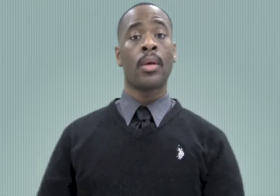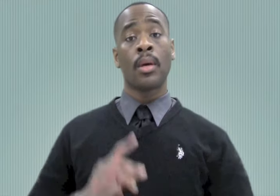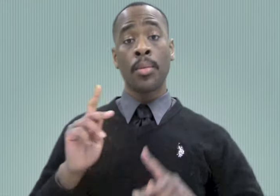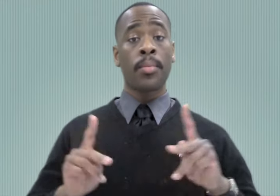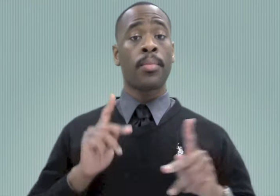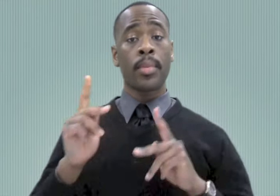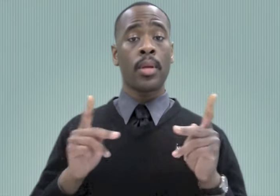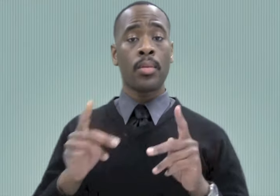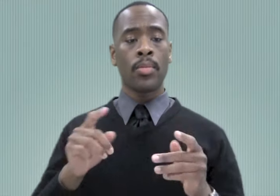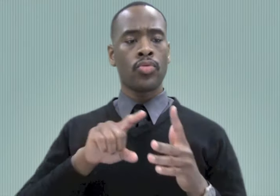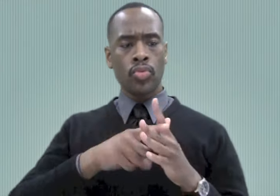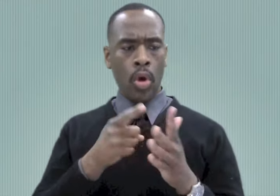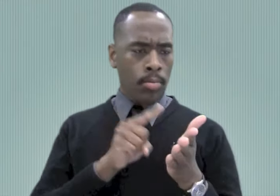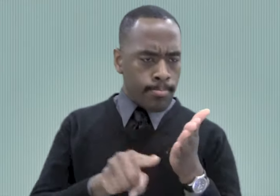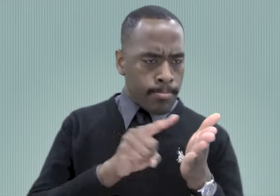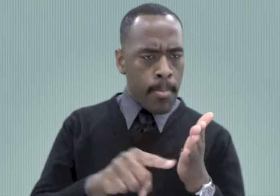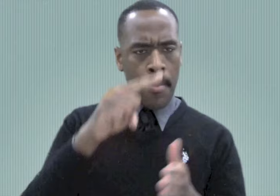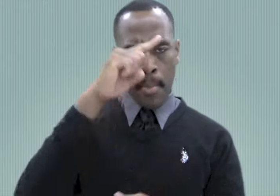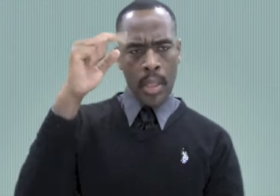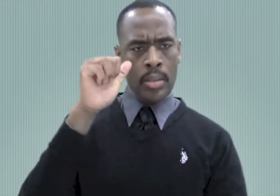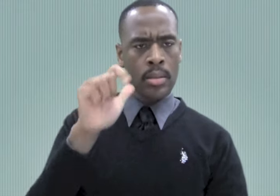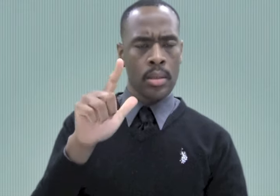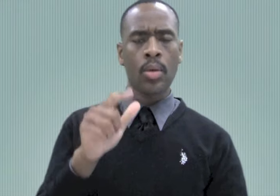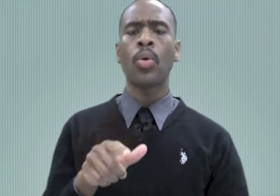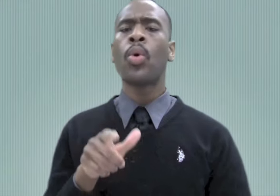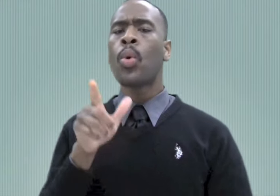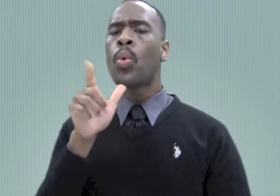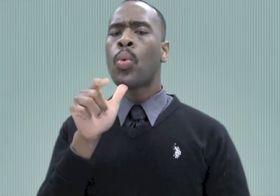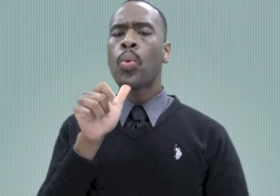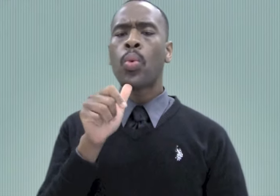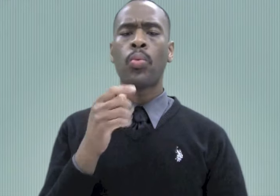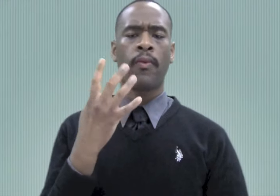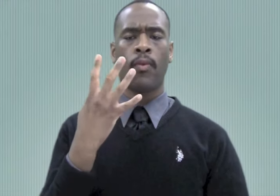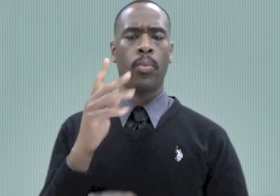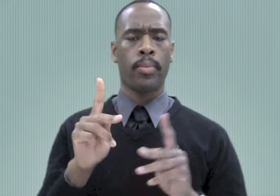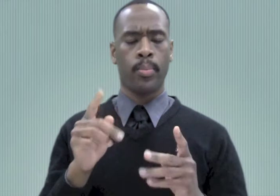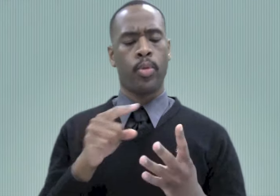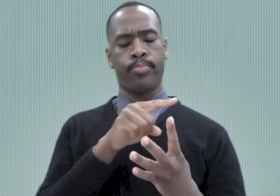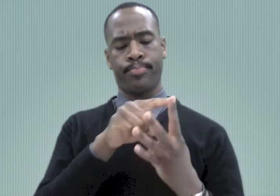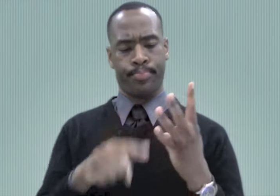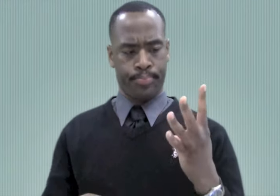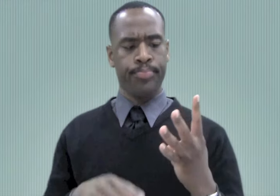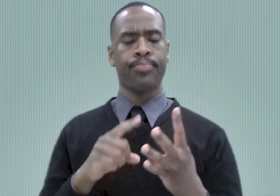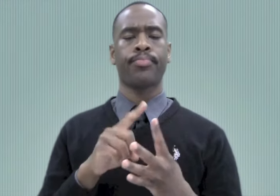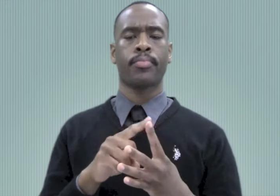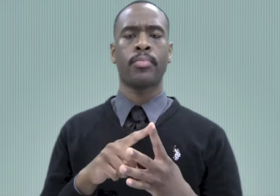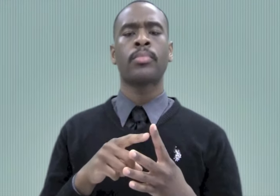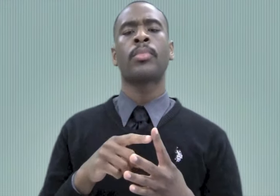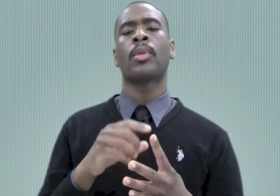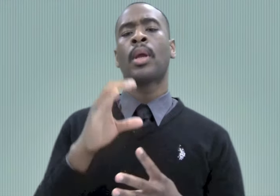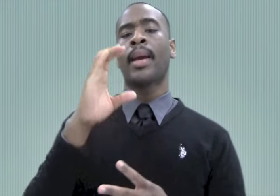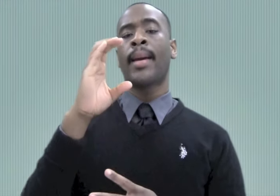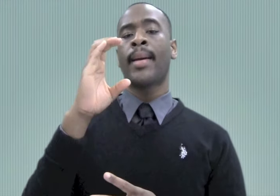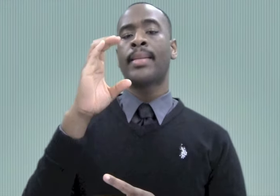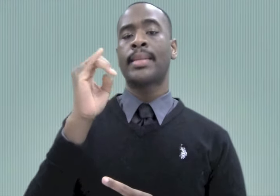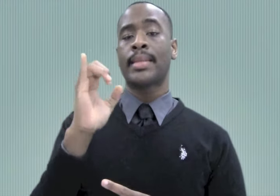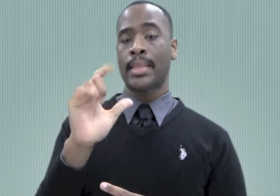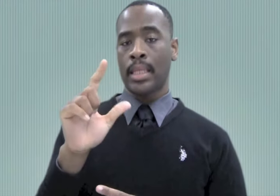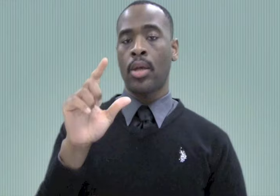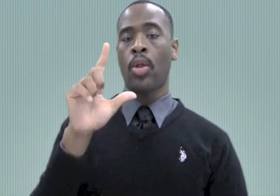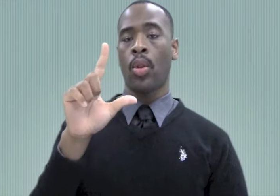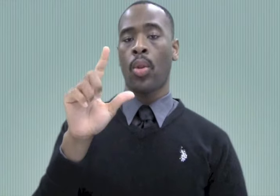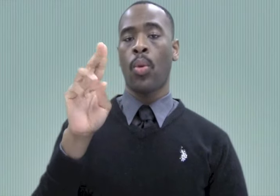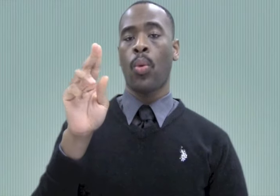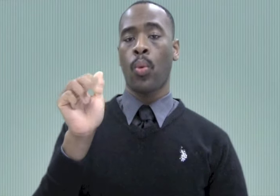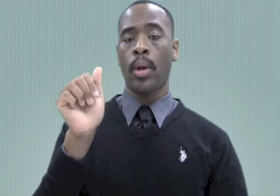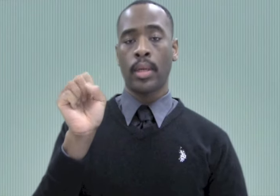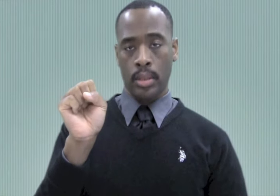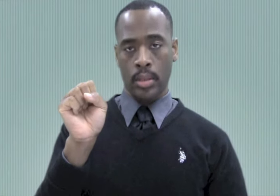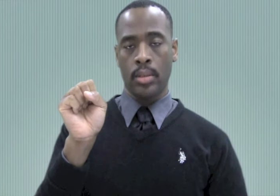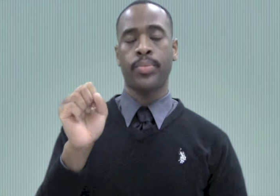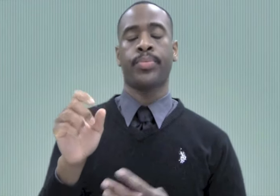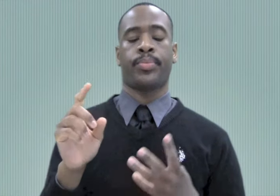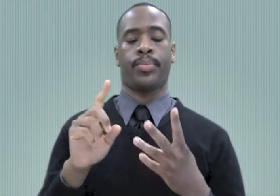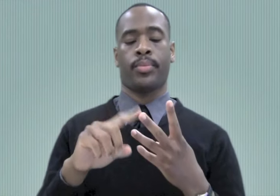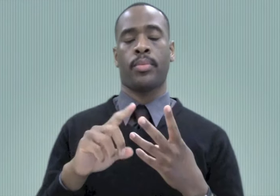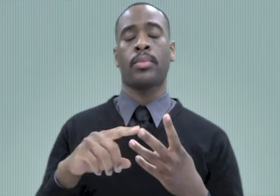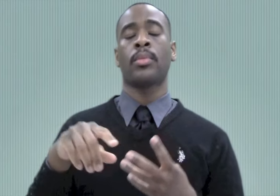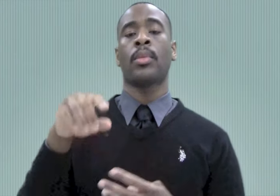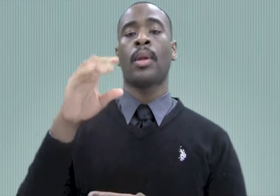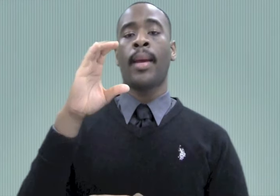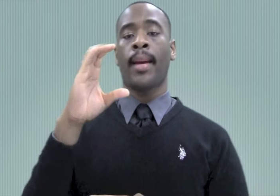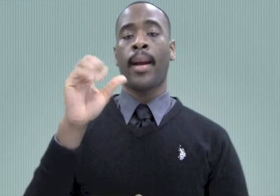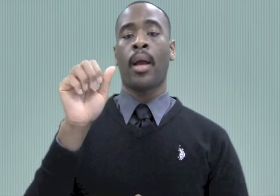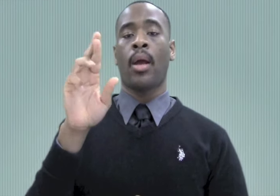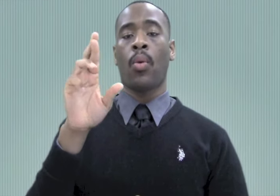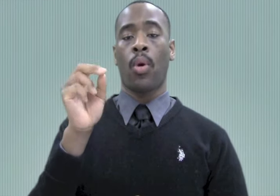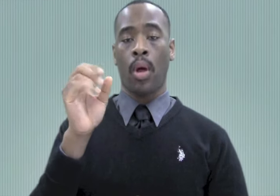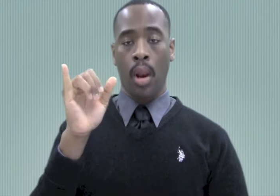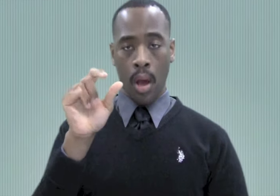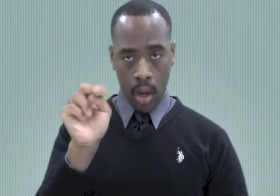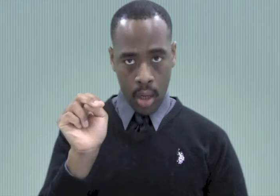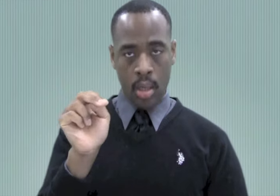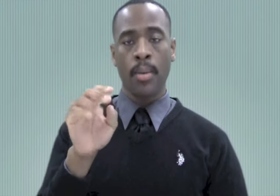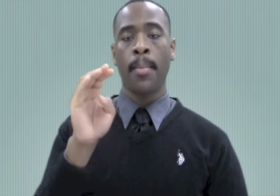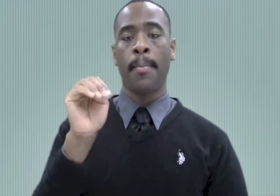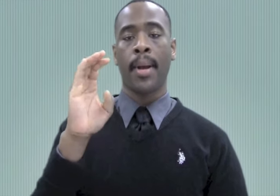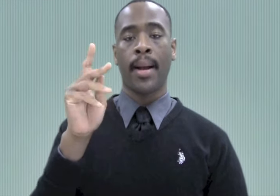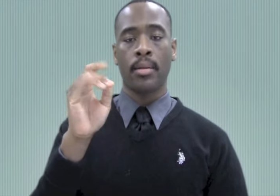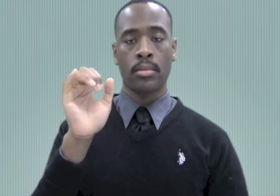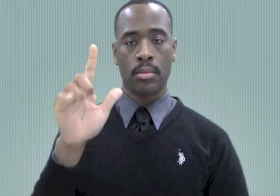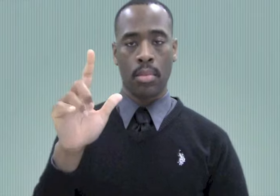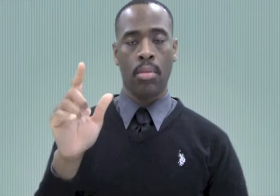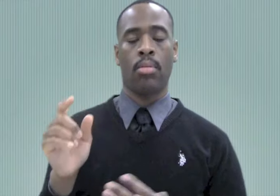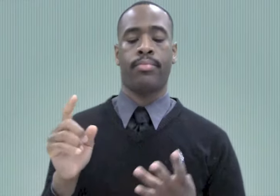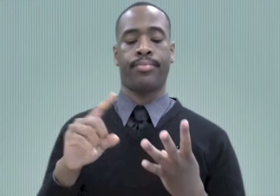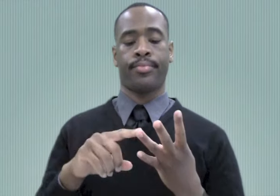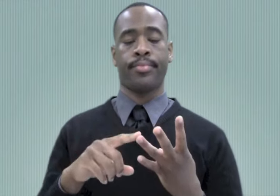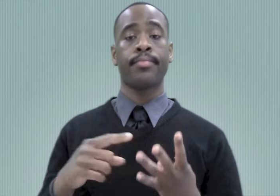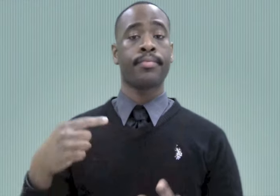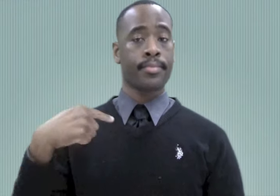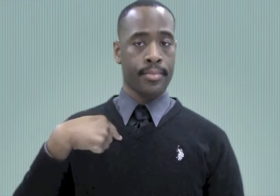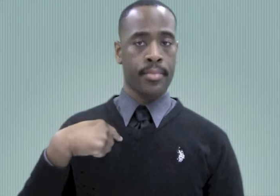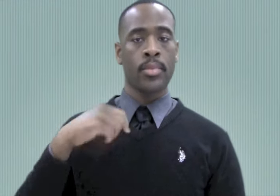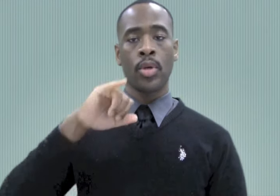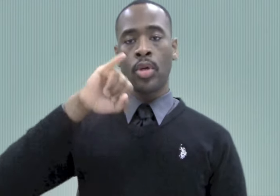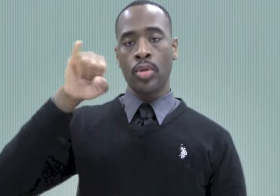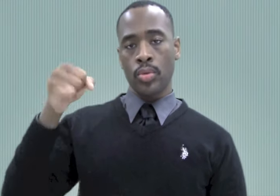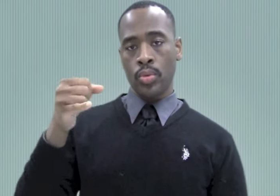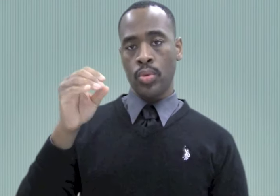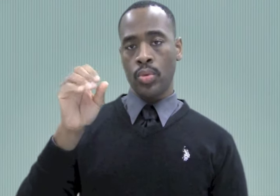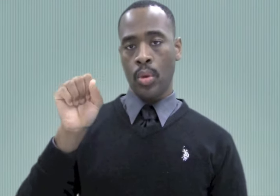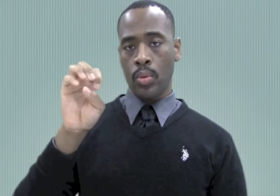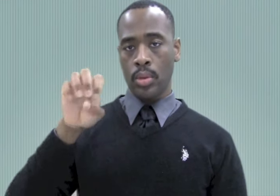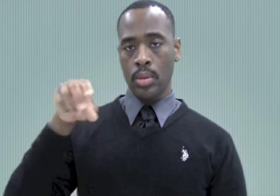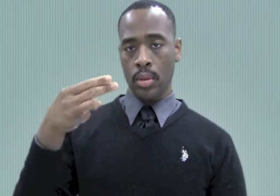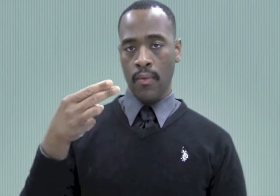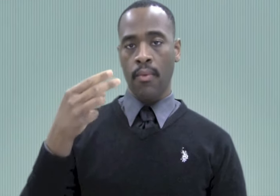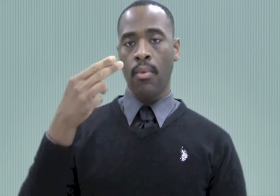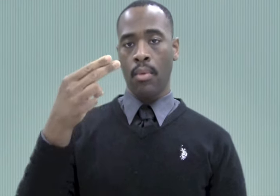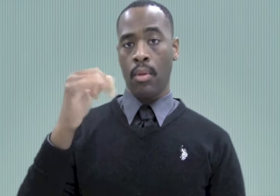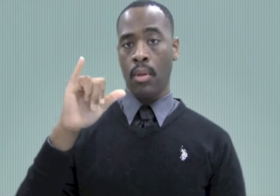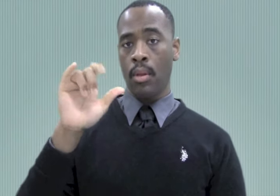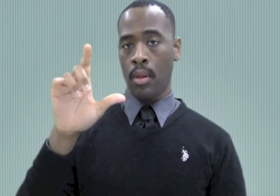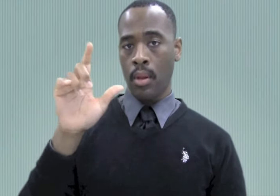The people who did the study on Black ASL were Ceil Lucas, Carolyn McCaskill, Joseph Hill (which is me),